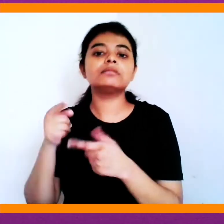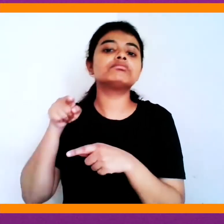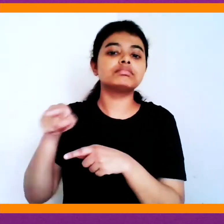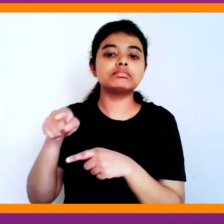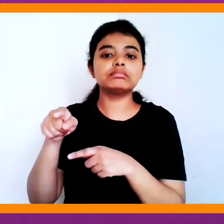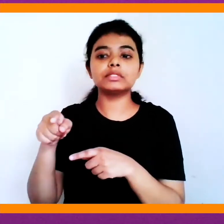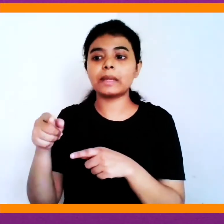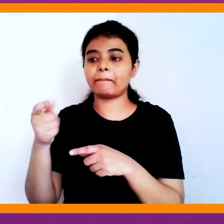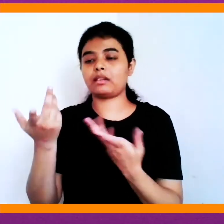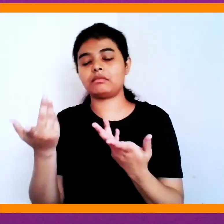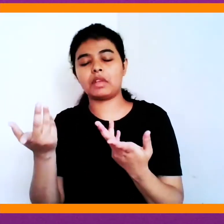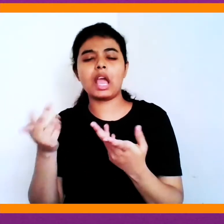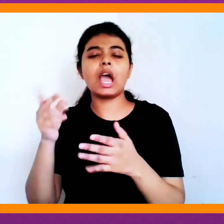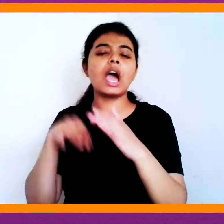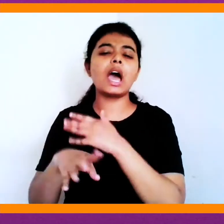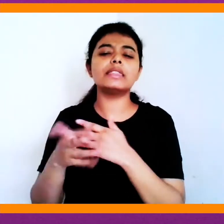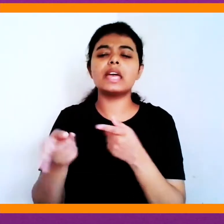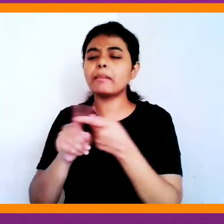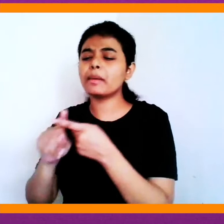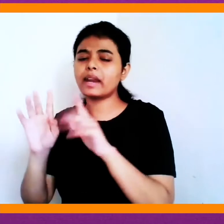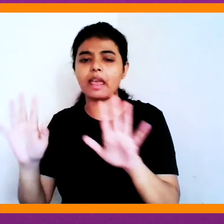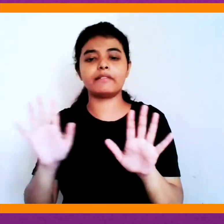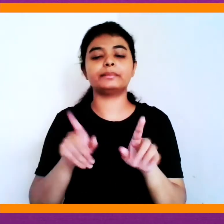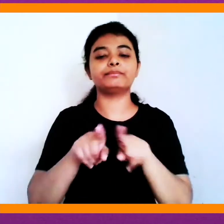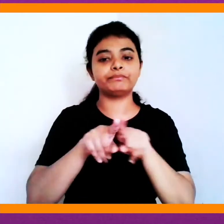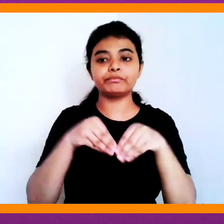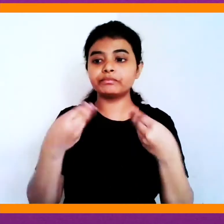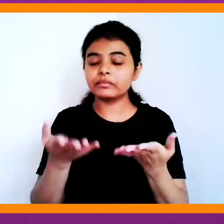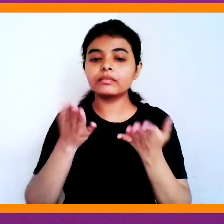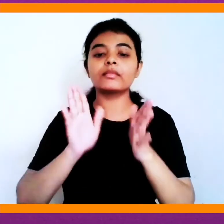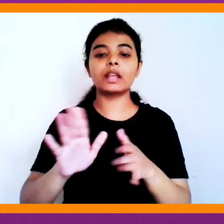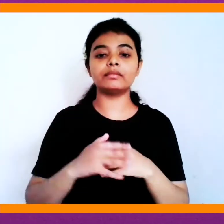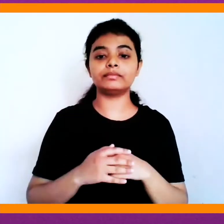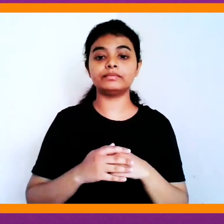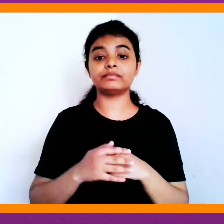does that mean emergency contraceptive means it's an emergency that means you were using